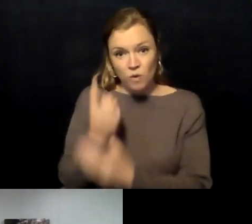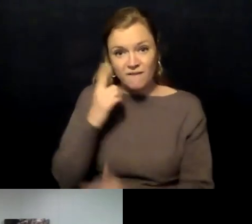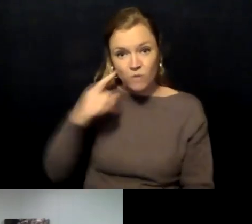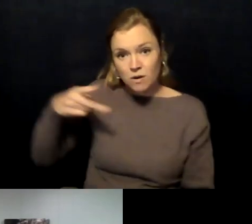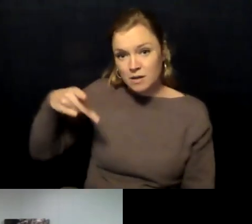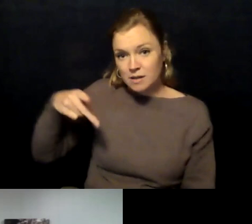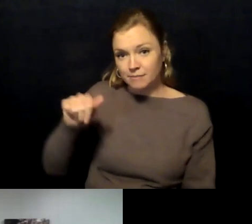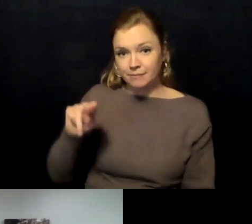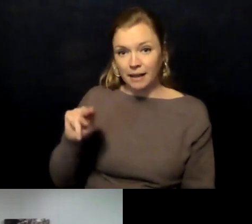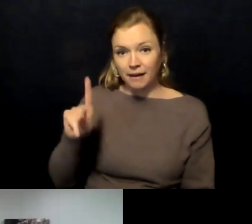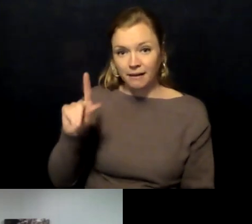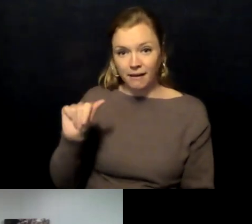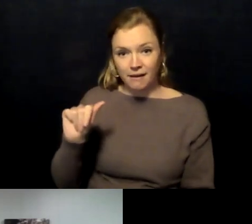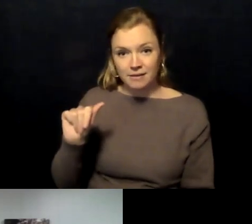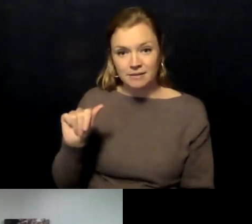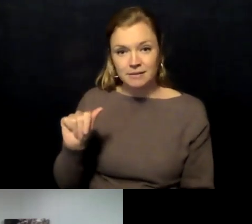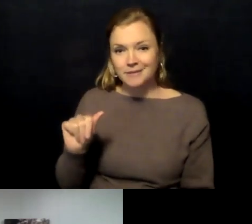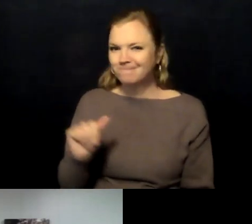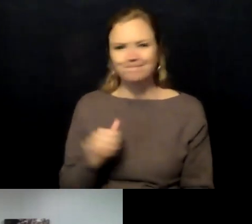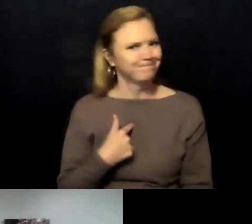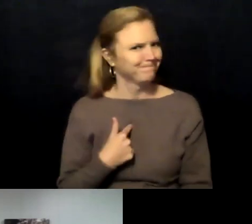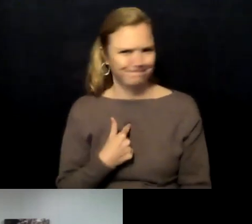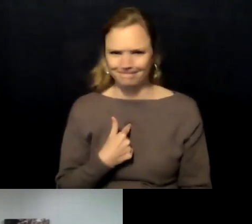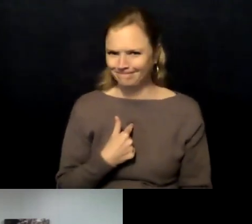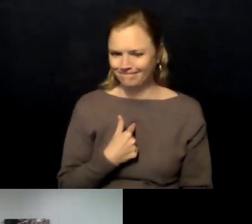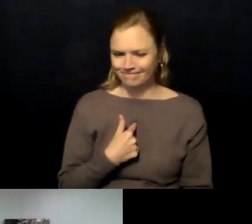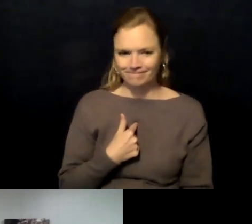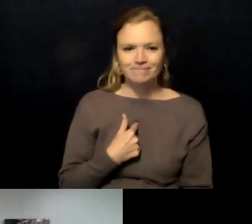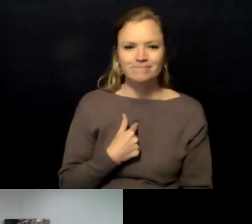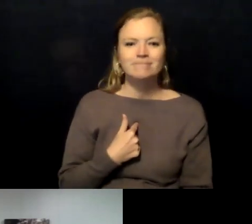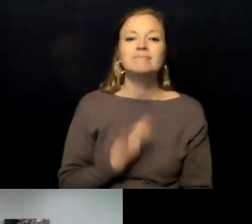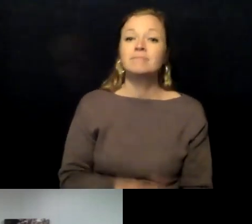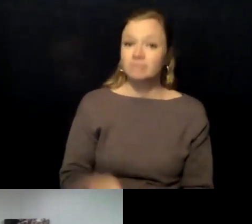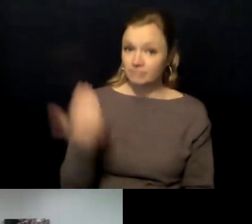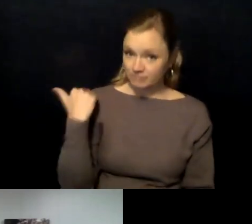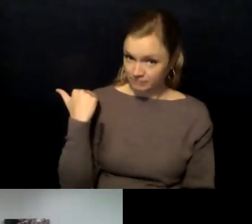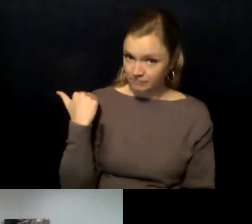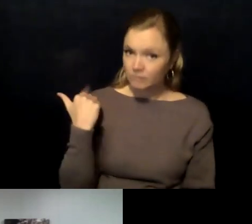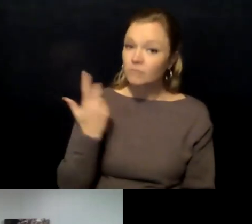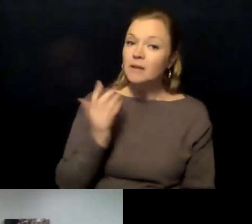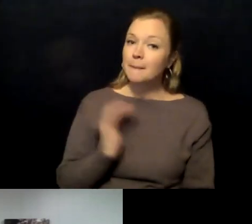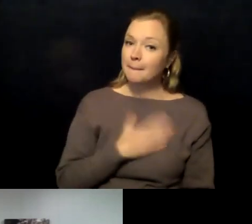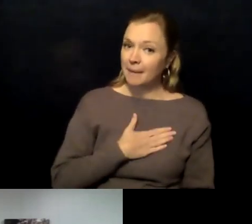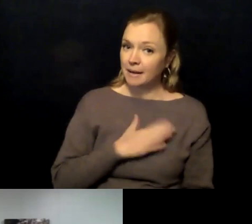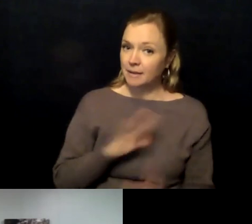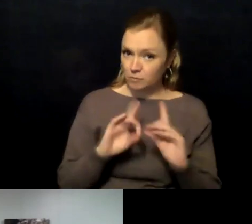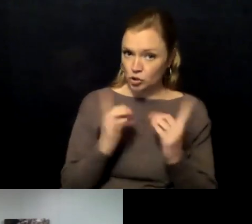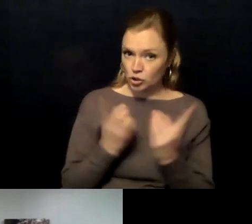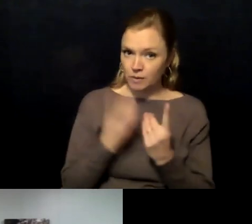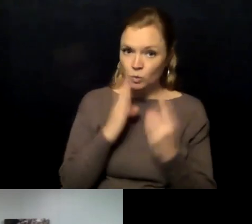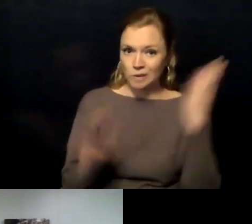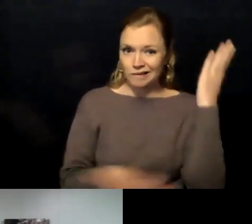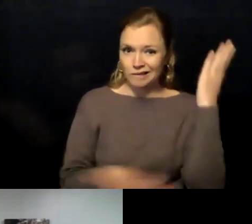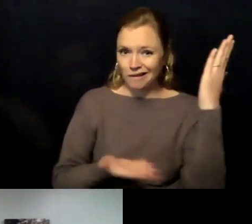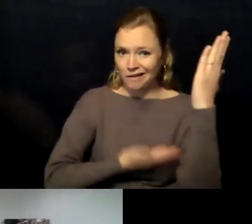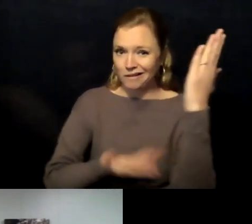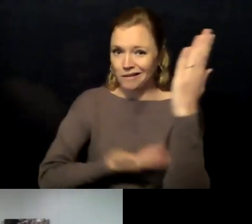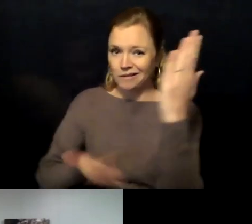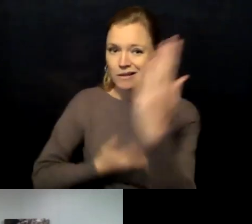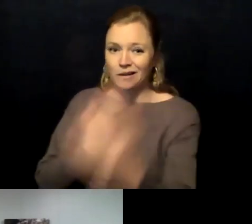department did go out and cut bamboo for the pandas